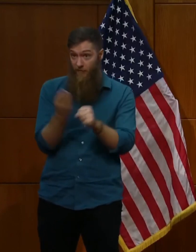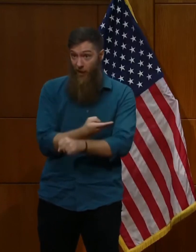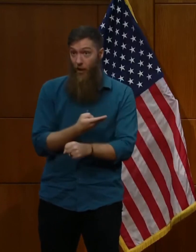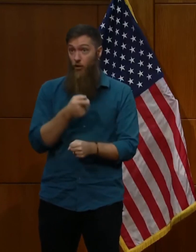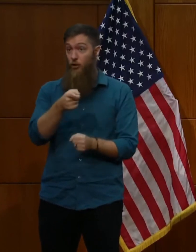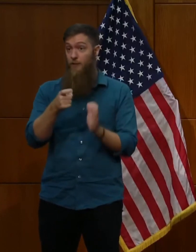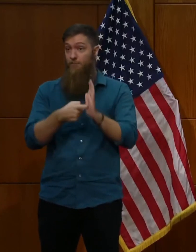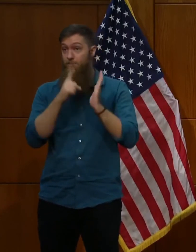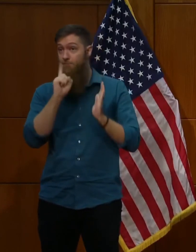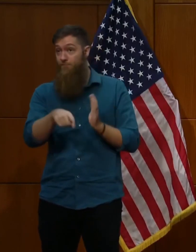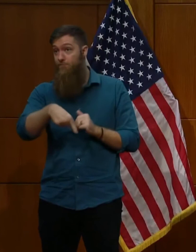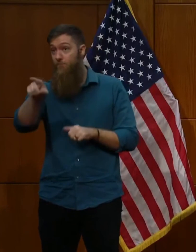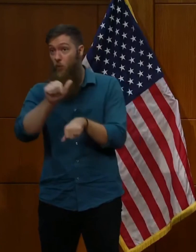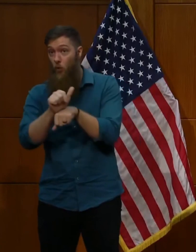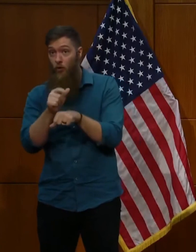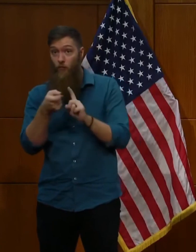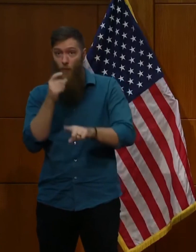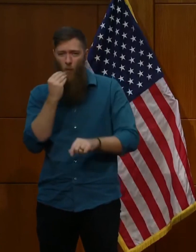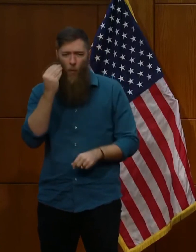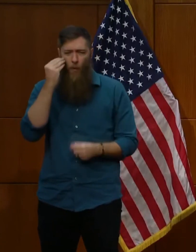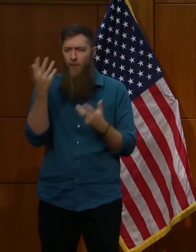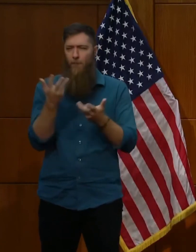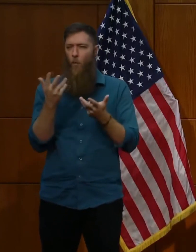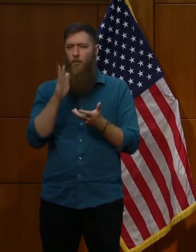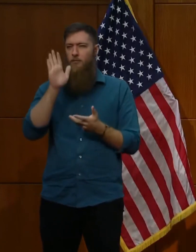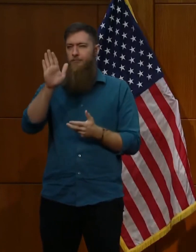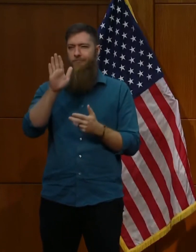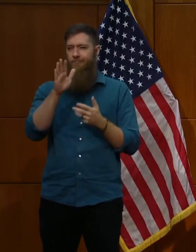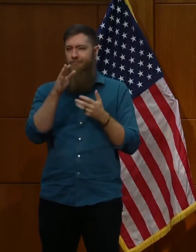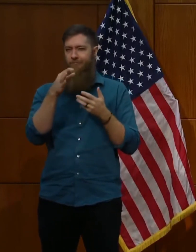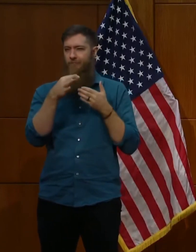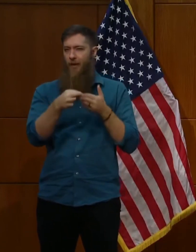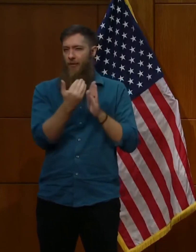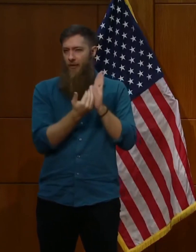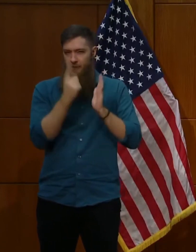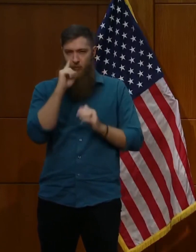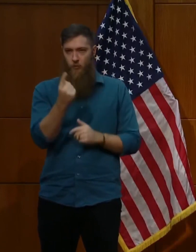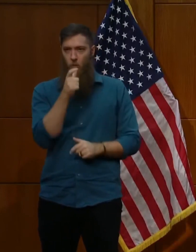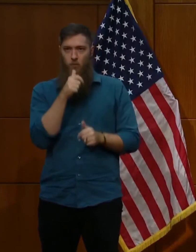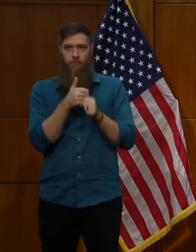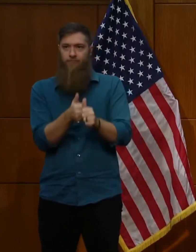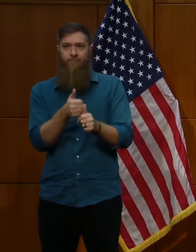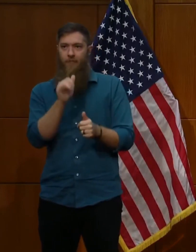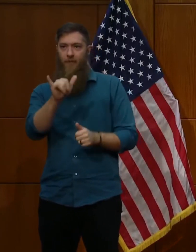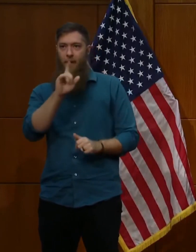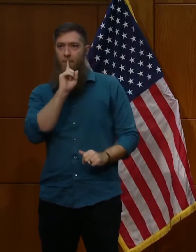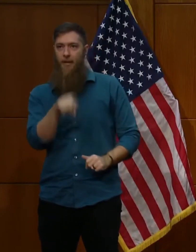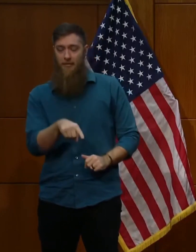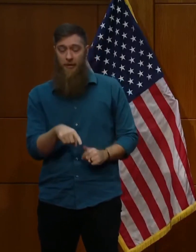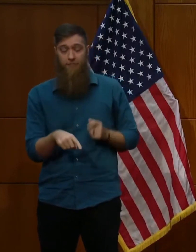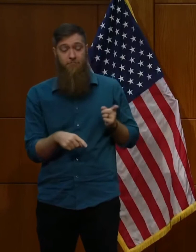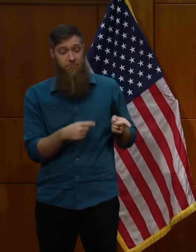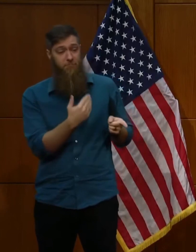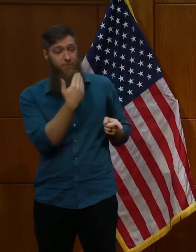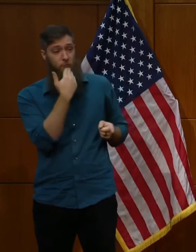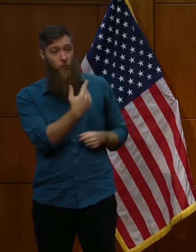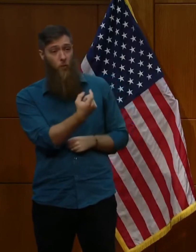What's sort of one of the steps for someone who doesn't want to follow the mandate? Well, I think it's a it's a good